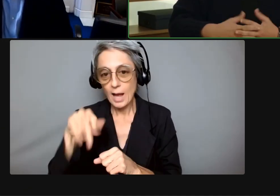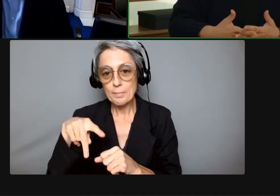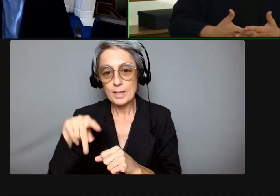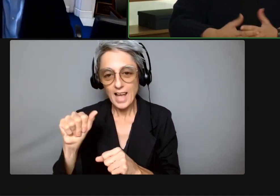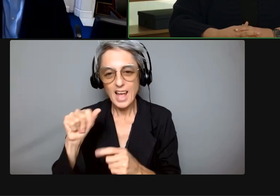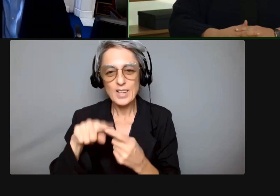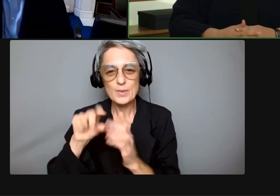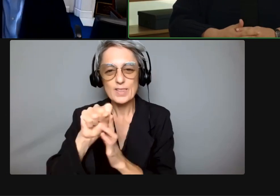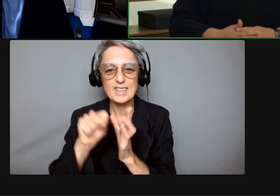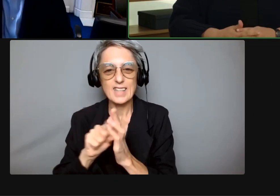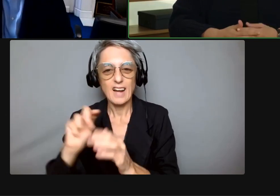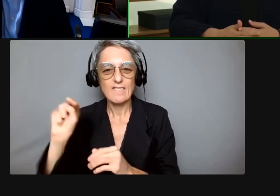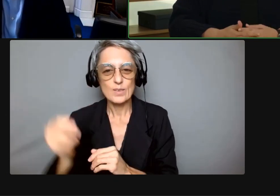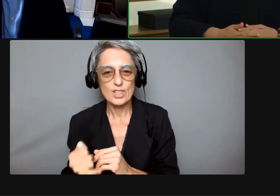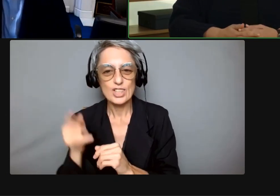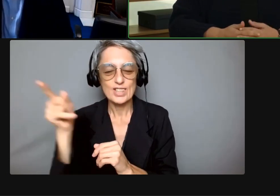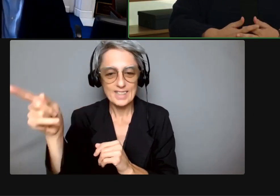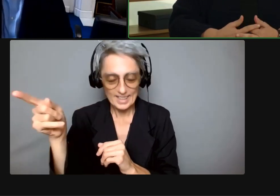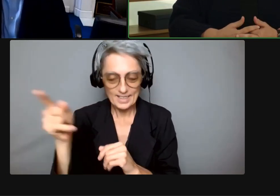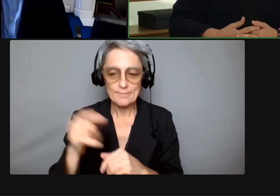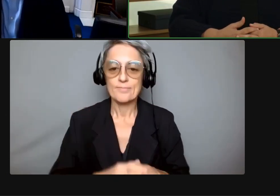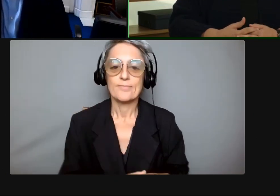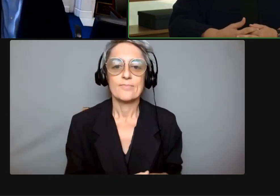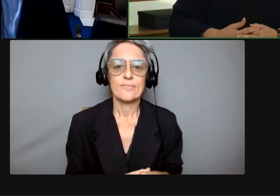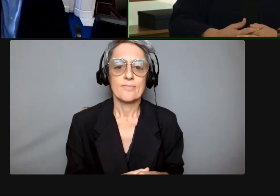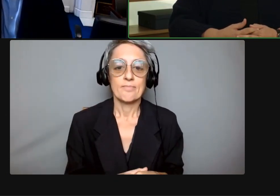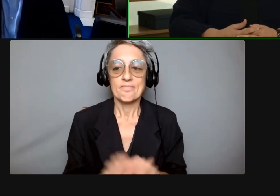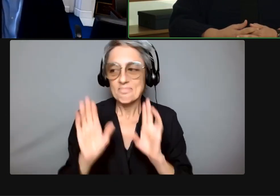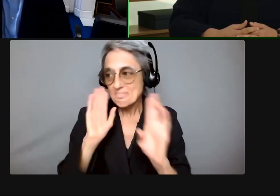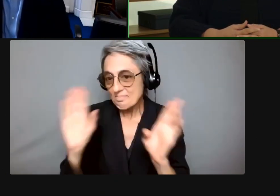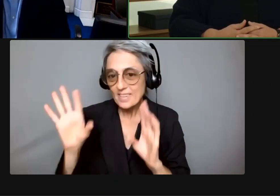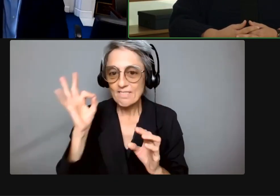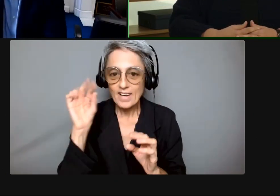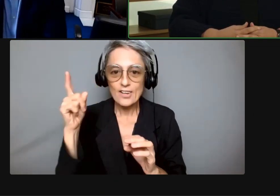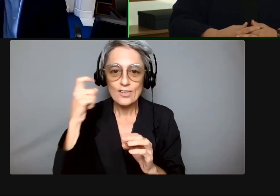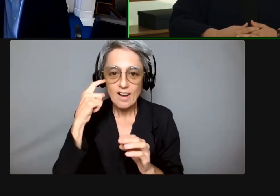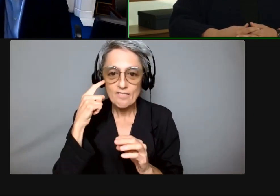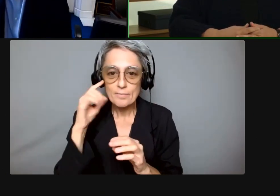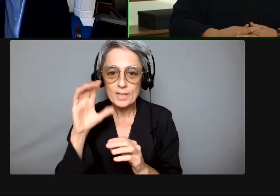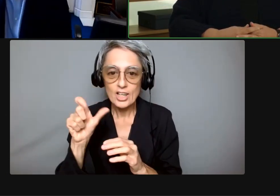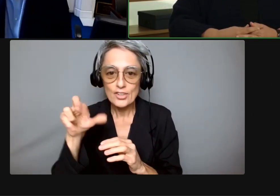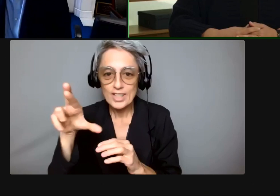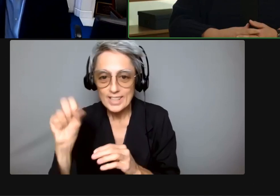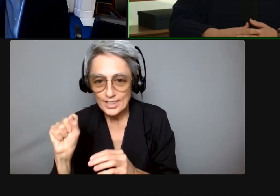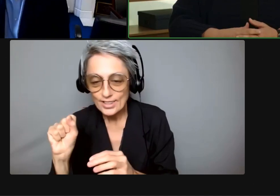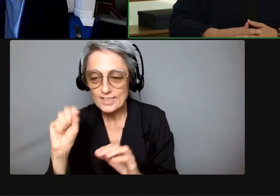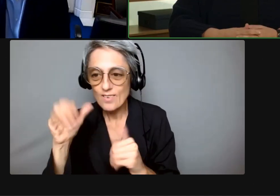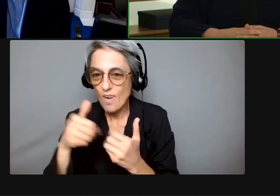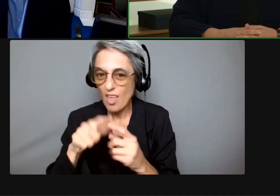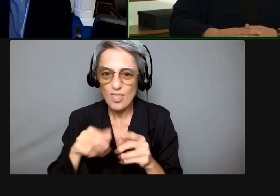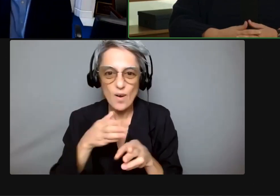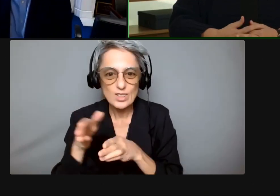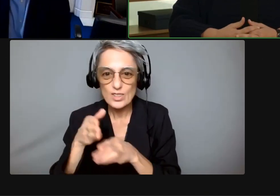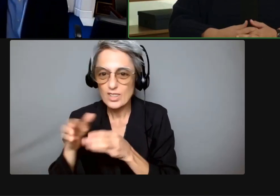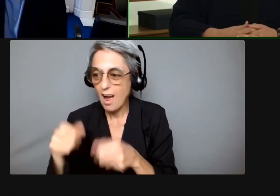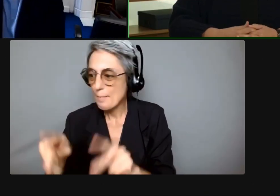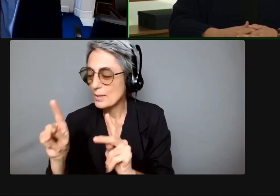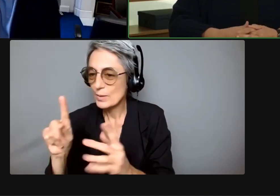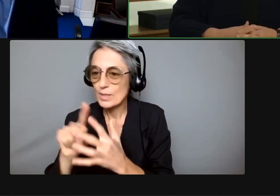So shout out to federal government careers and all the opportunities that it afforded me